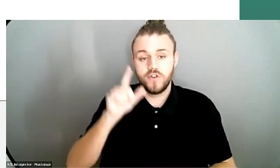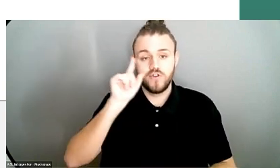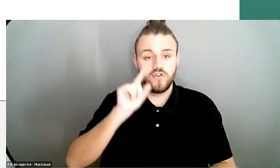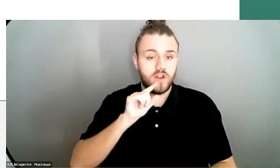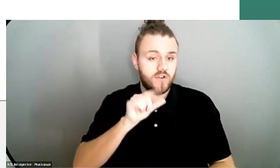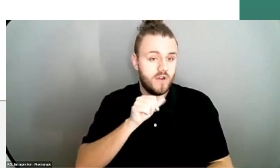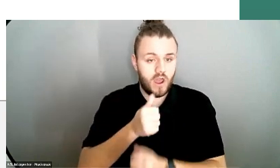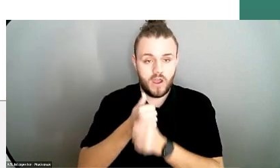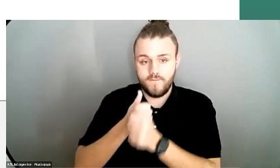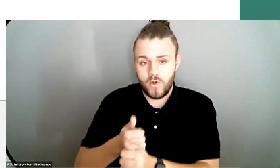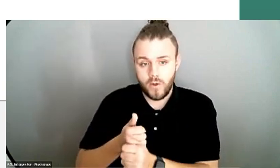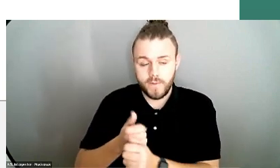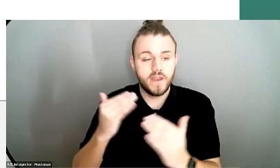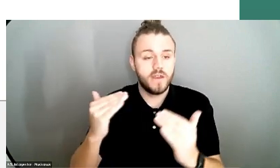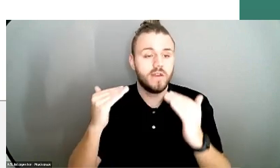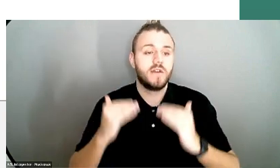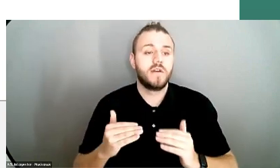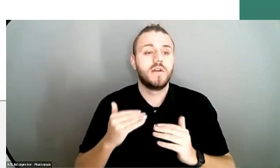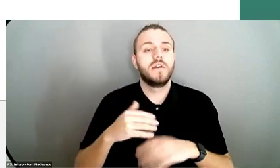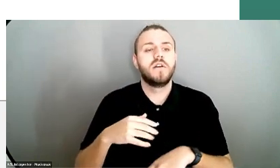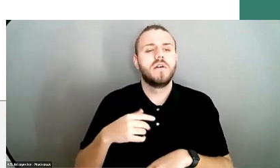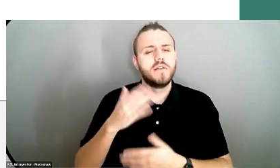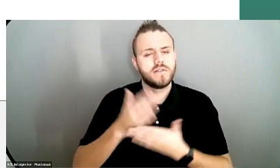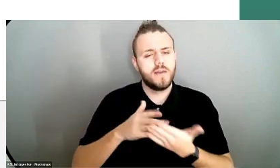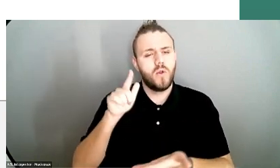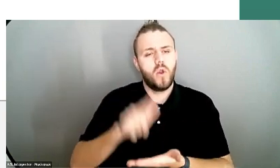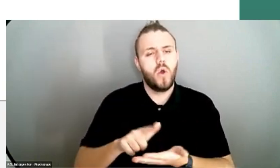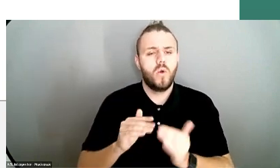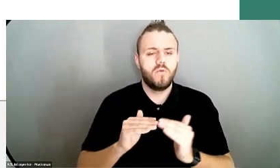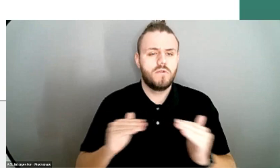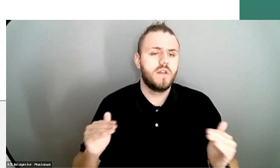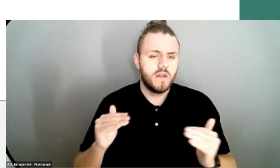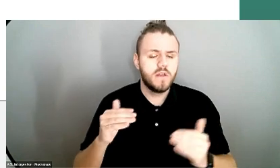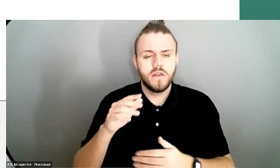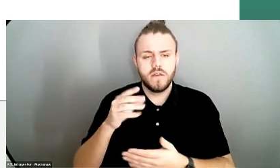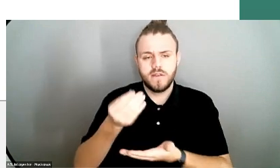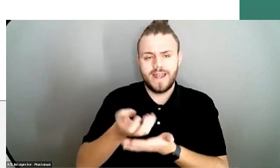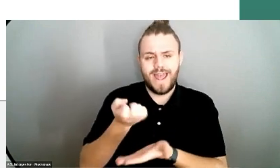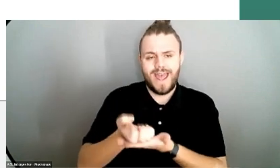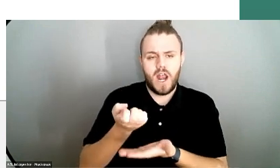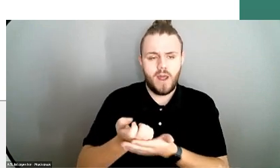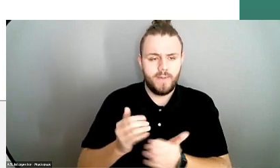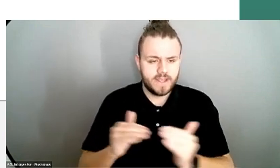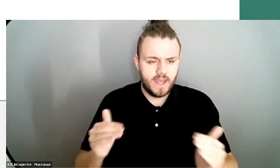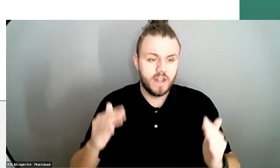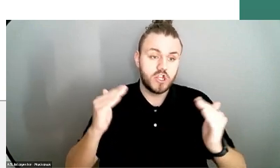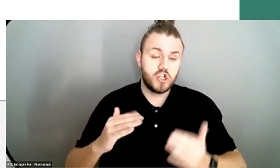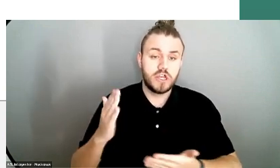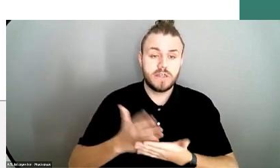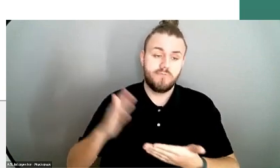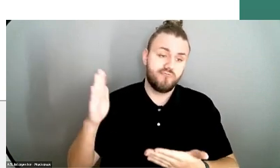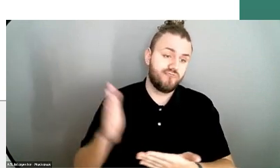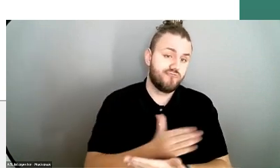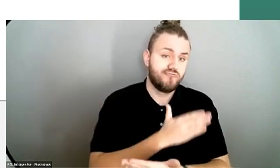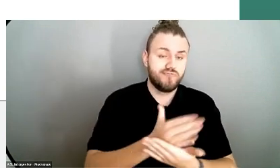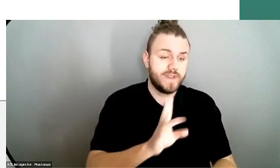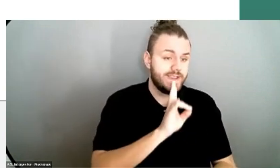We have patients with lower socioeconomic status and we have patients ranging anywhere from age seven to age 85.